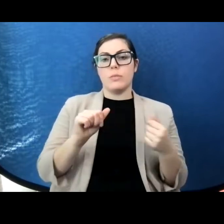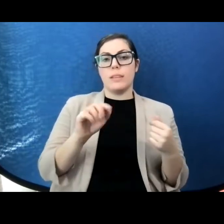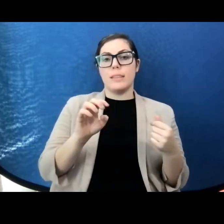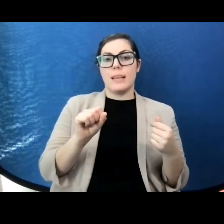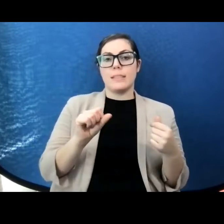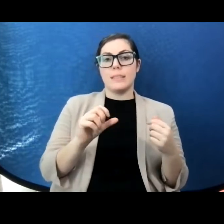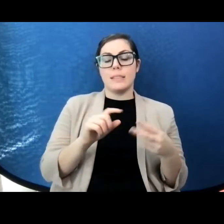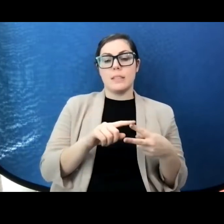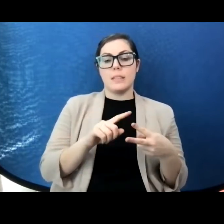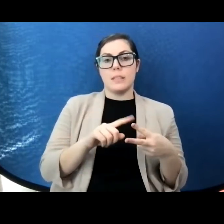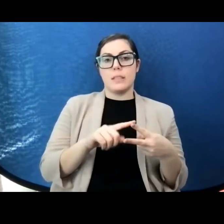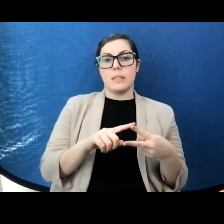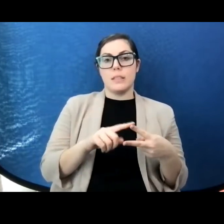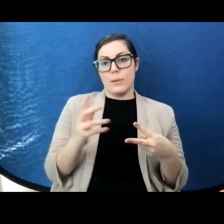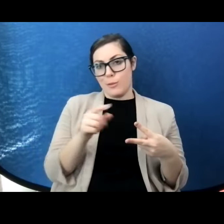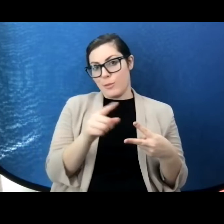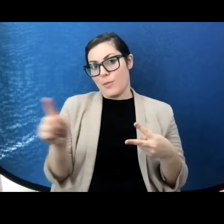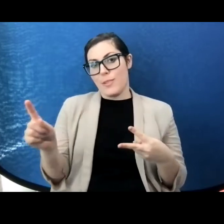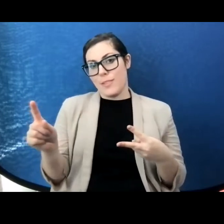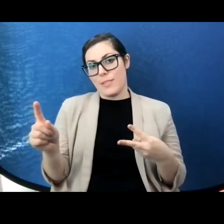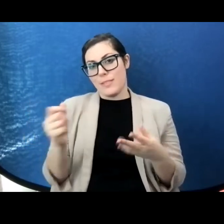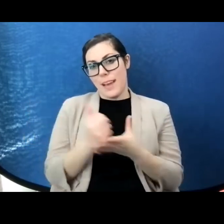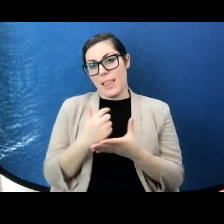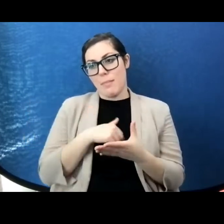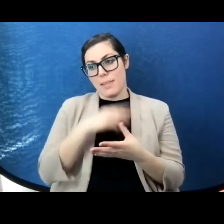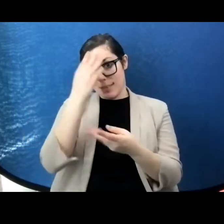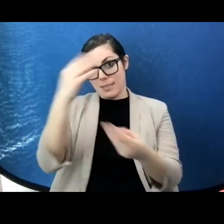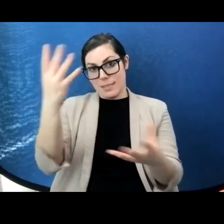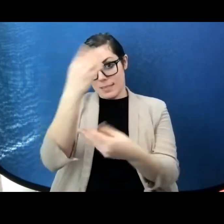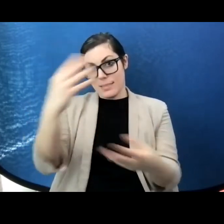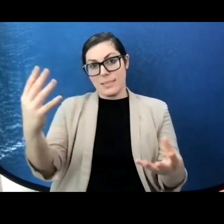that we so want you all to help us get the word out about, and maybe put on your websites, if it